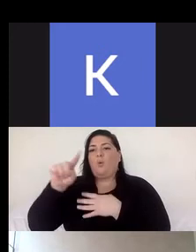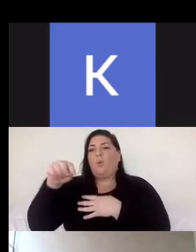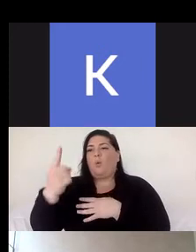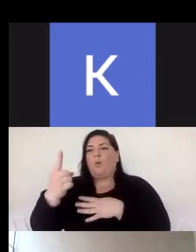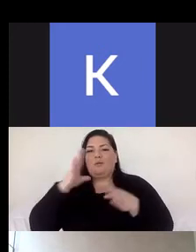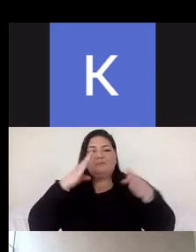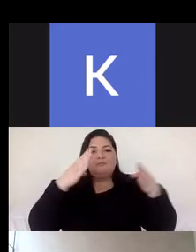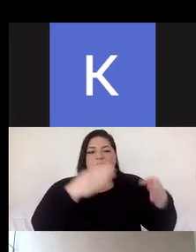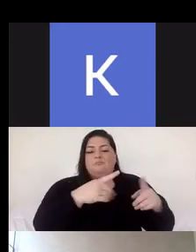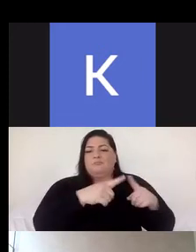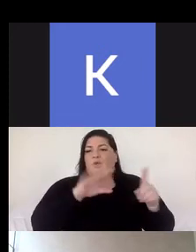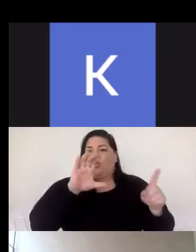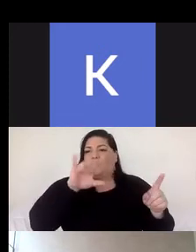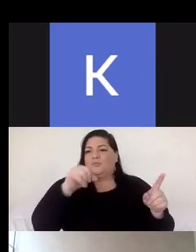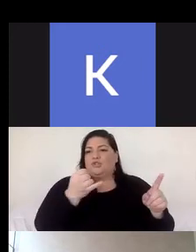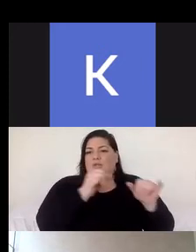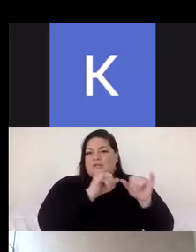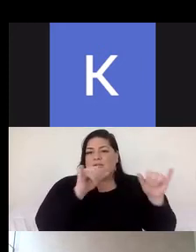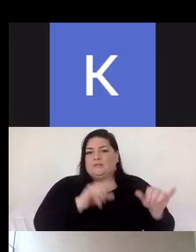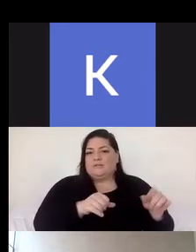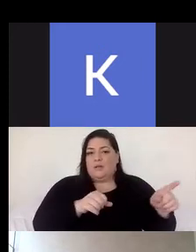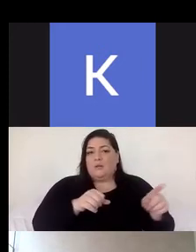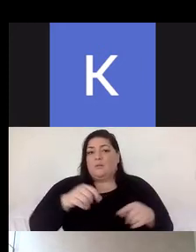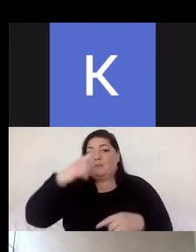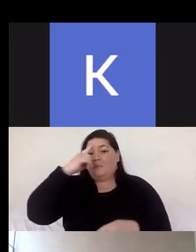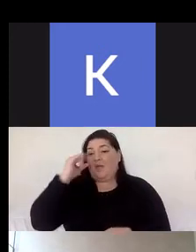Thanks to LAV funding, SALI attorneys